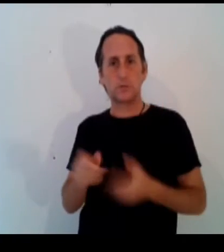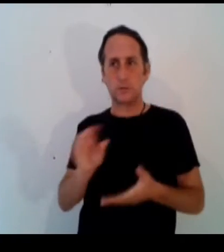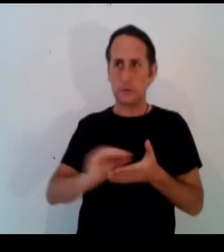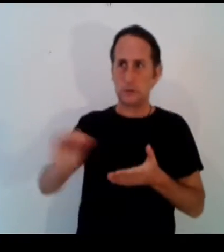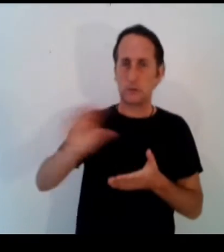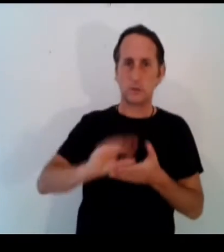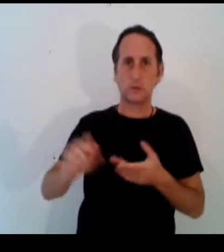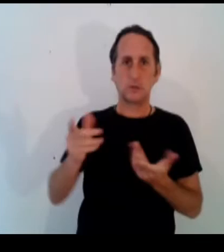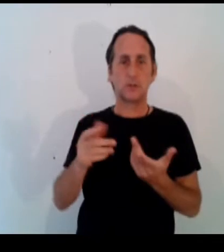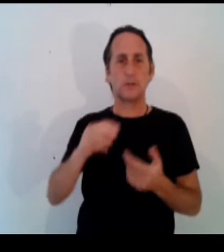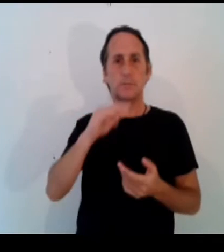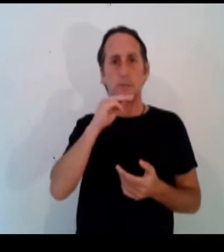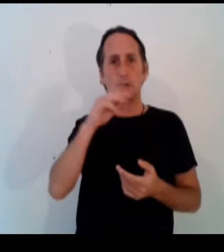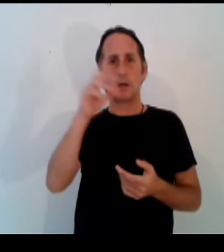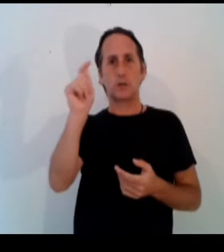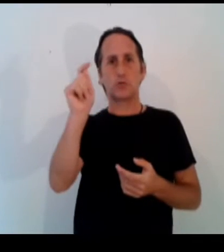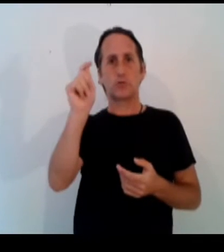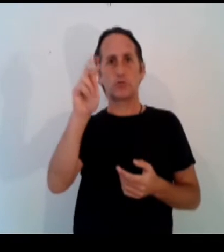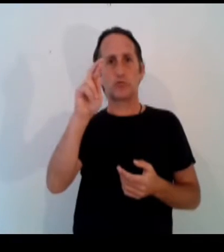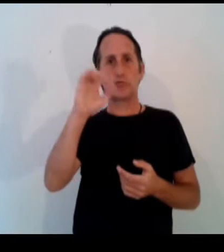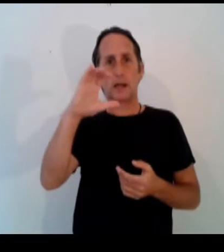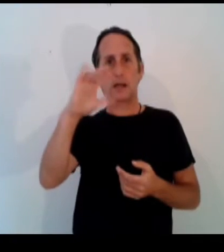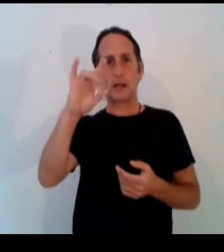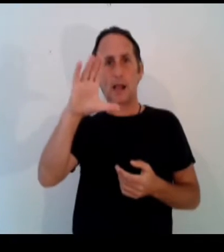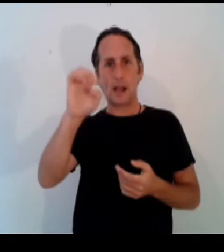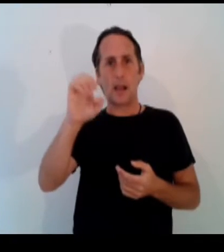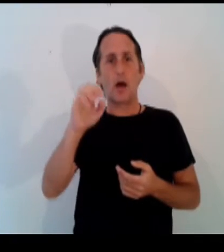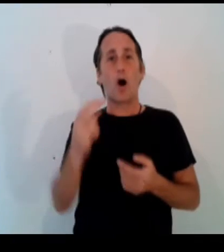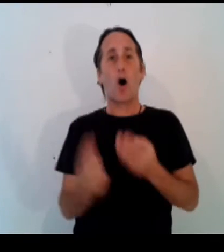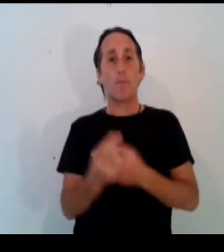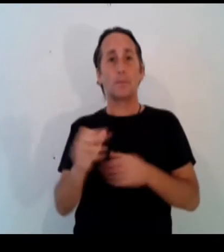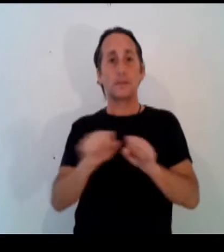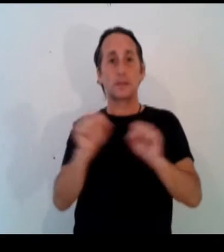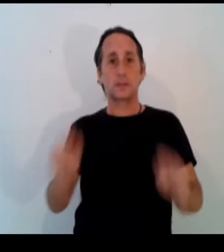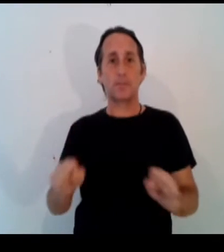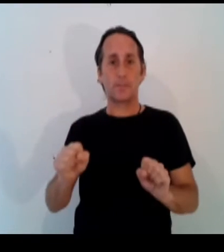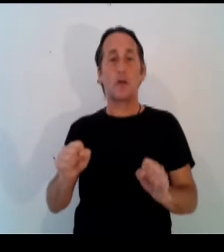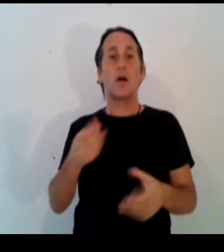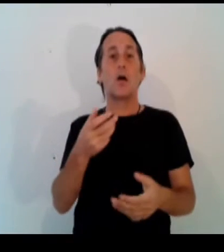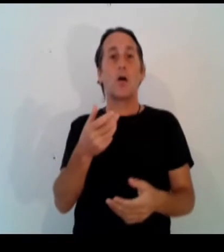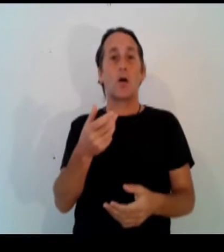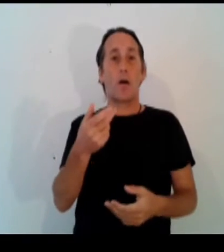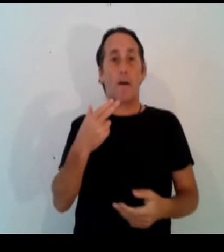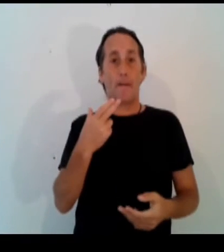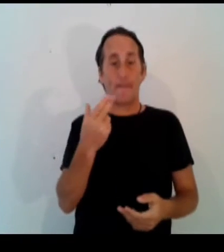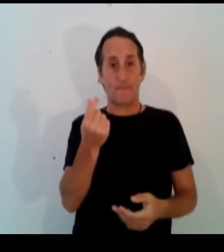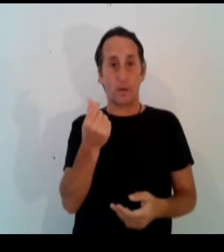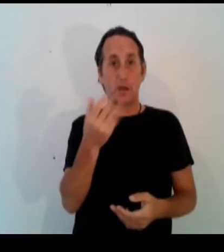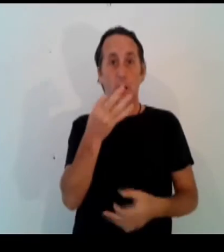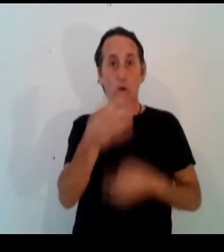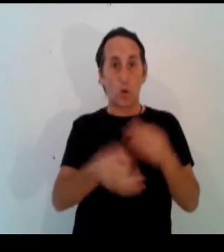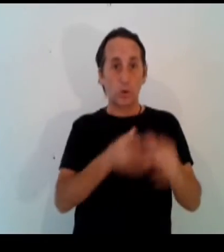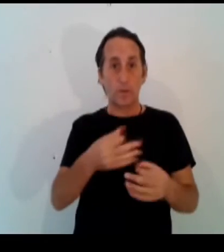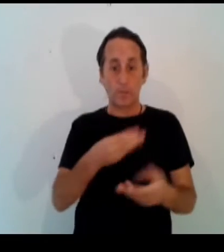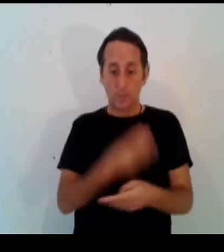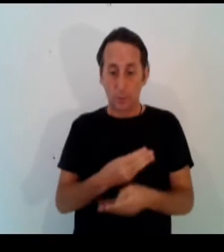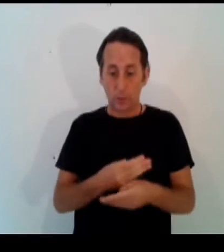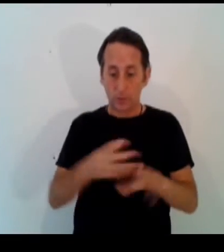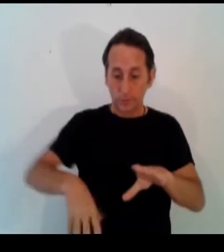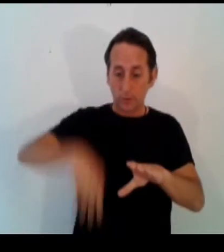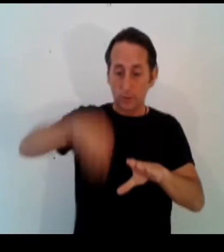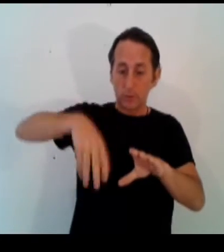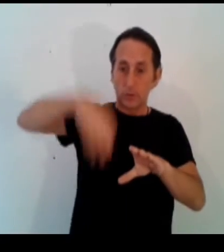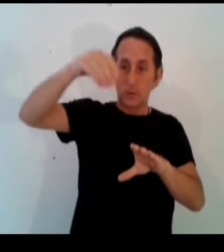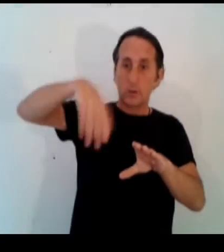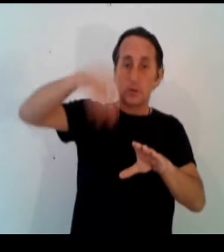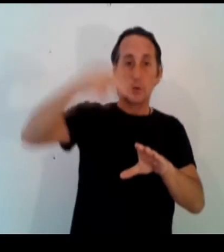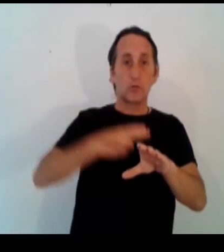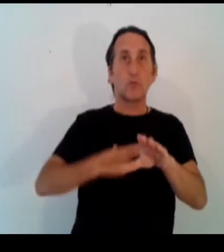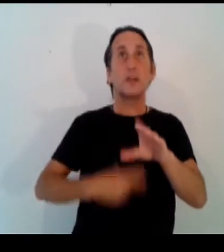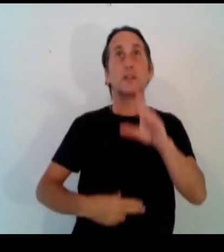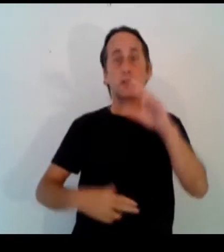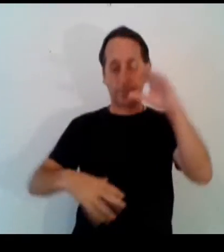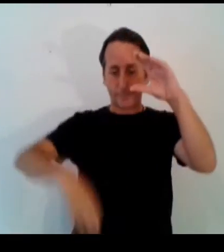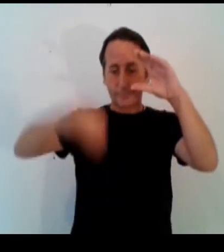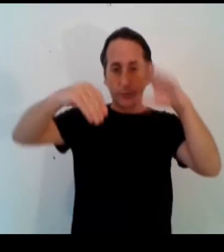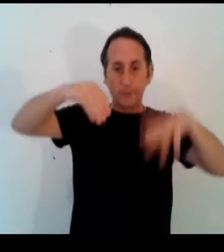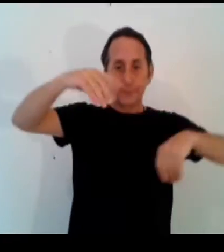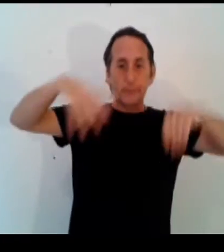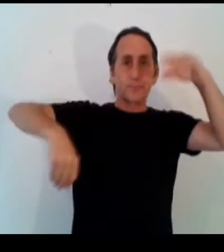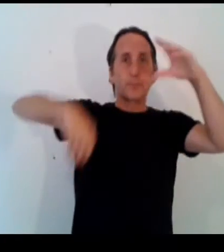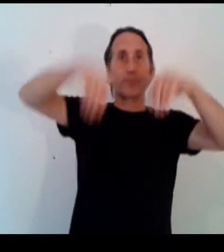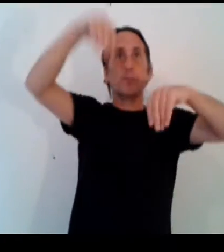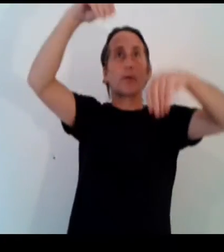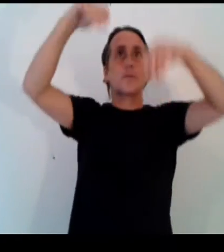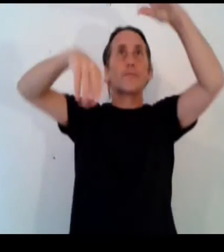It's a trickle up system where the wealth goes from the people down below and goes to the people up above